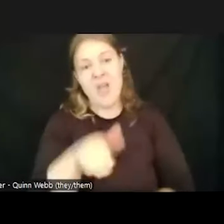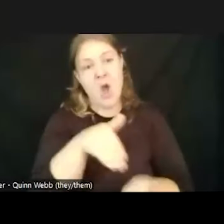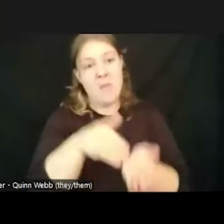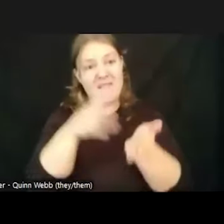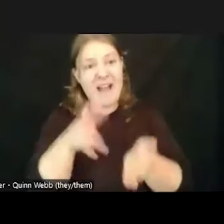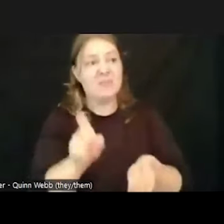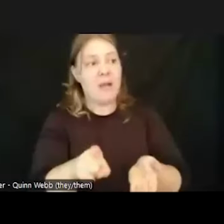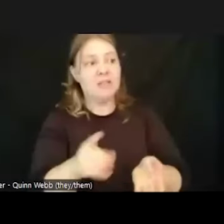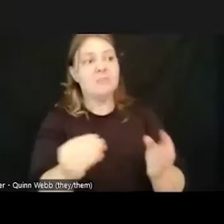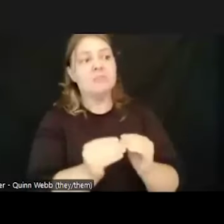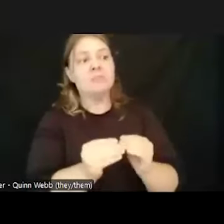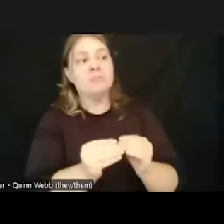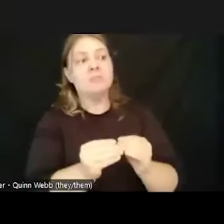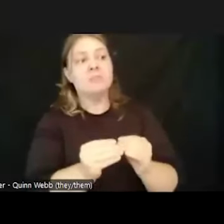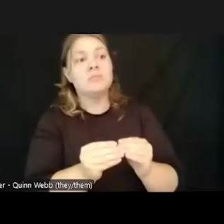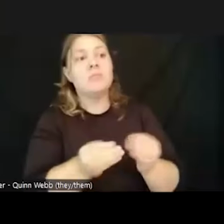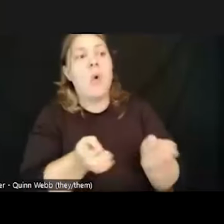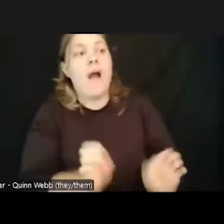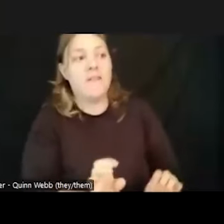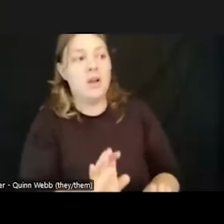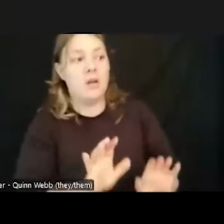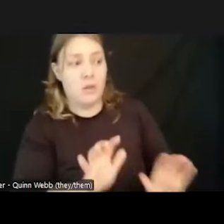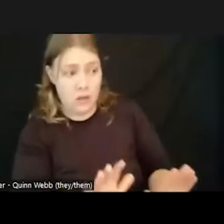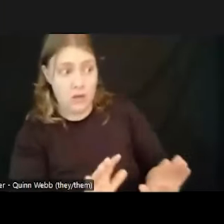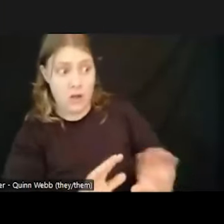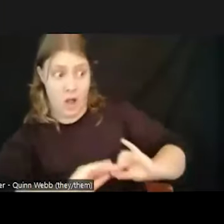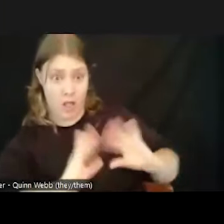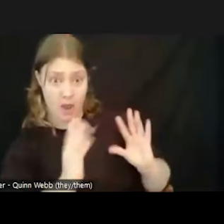to make sure they are understanding and being understood building relationships and trust is